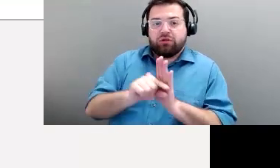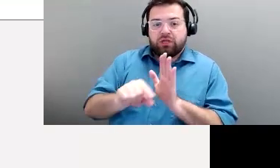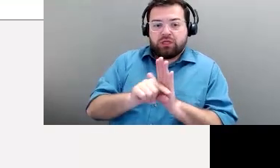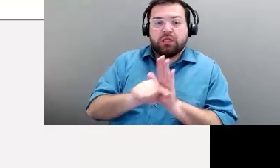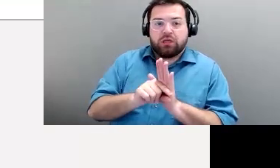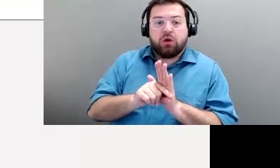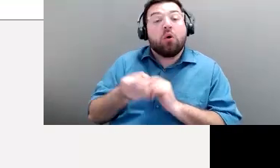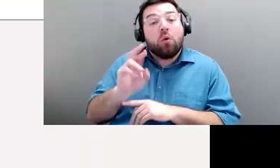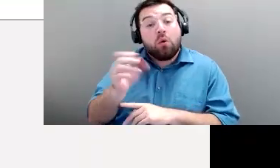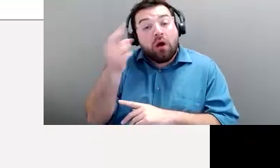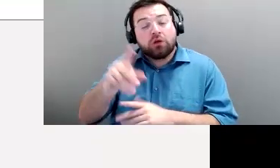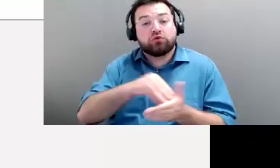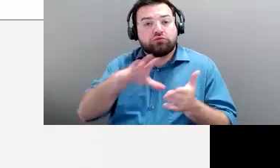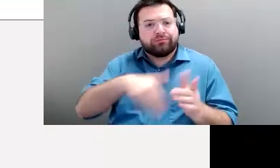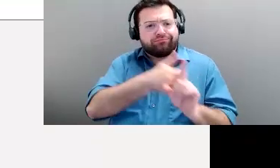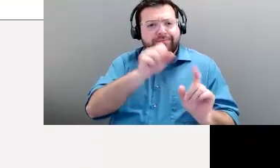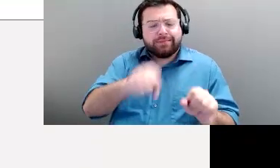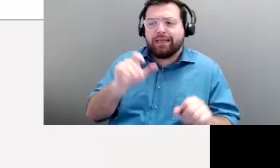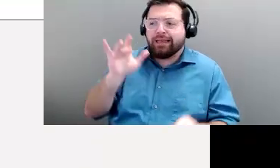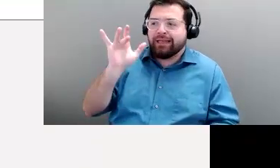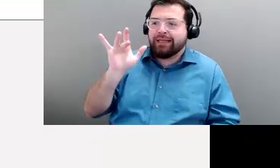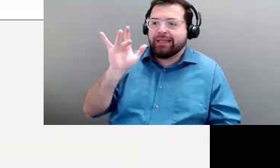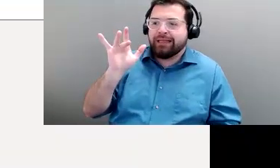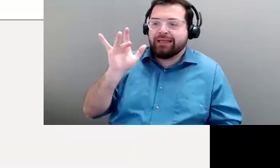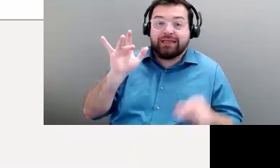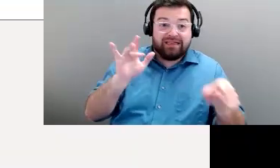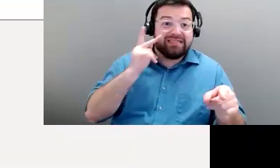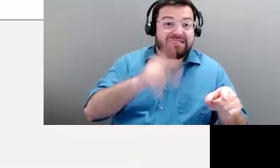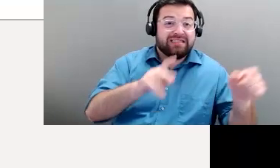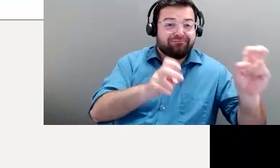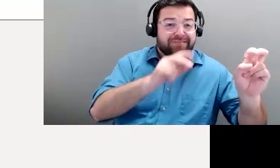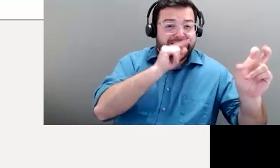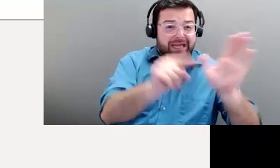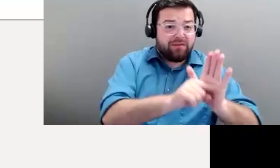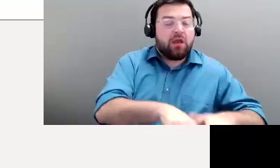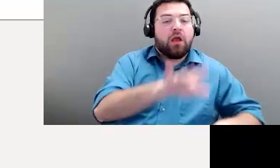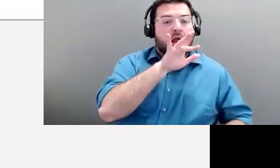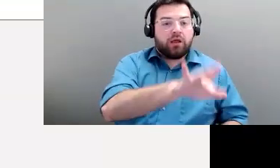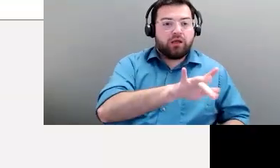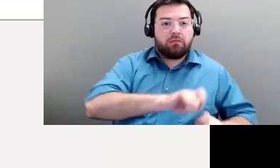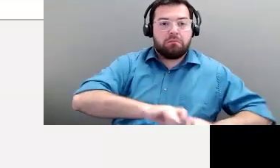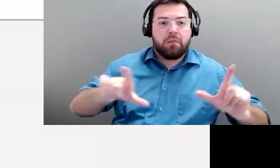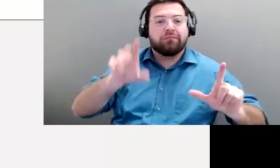Or a student can click on the title of the assignment and they'll be able to view your feedback.